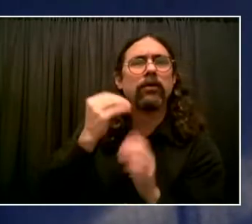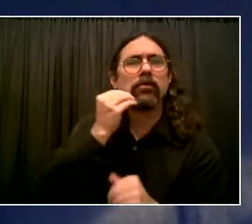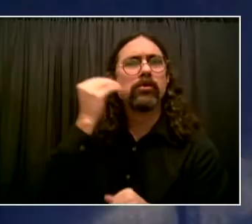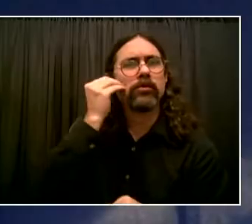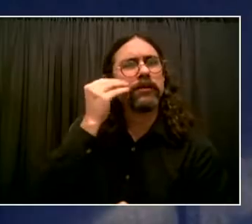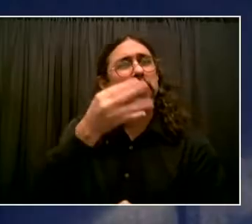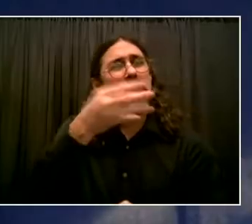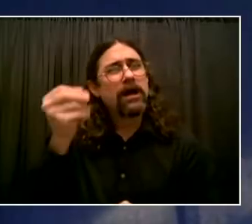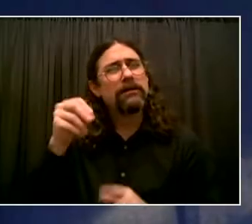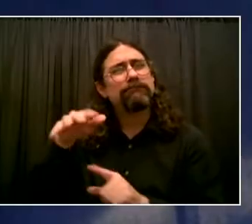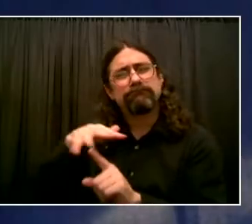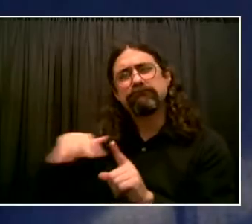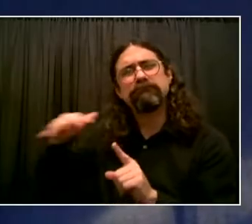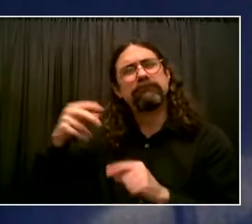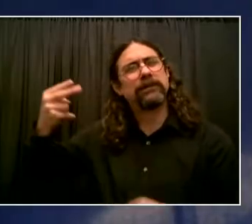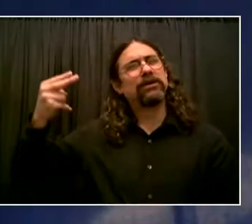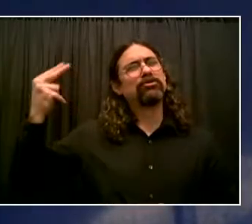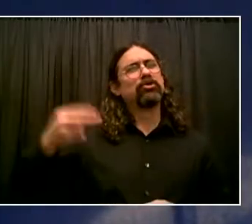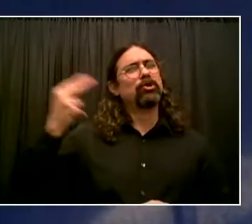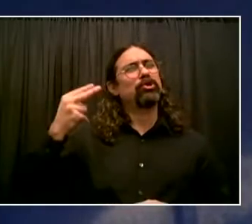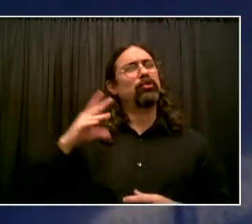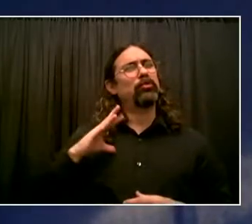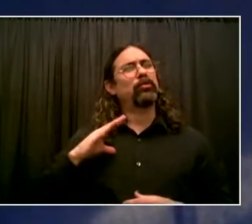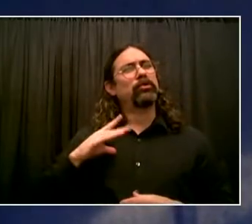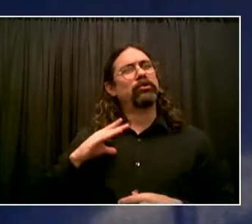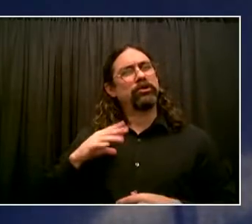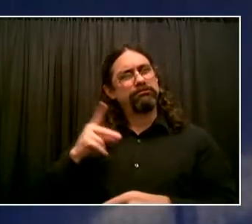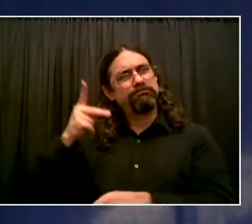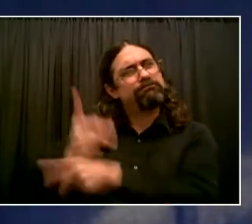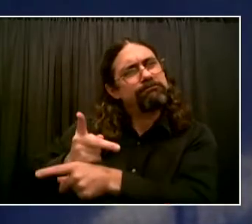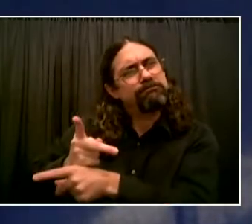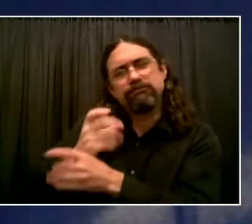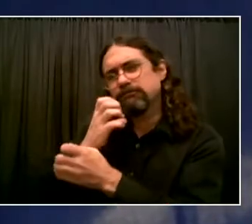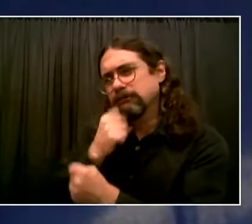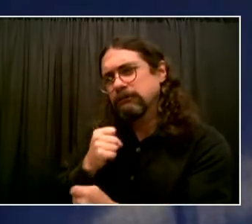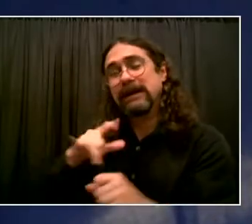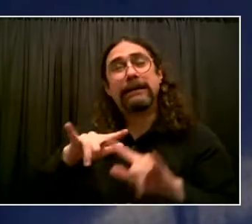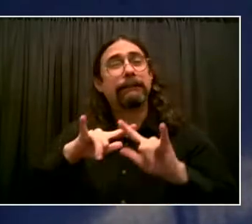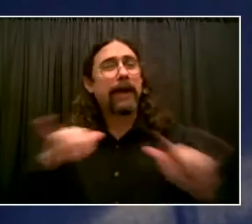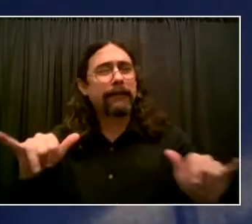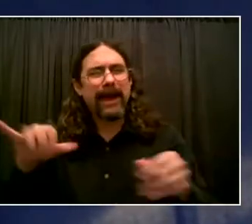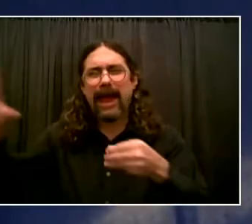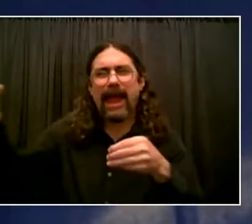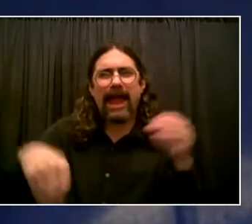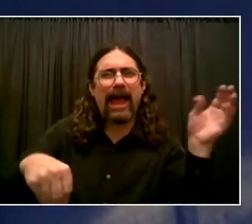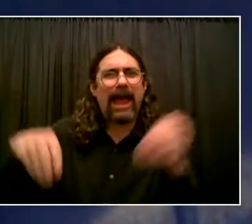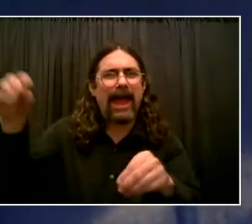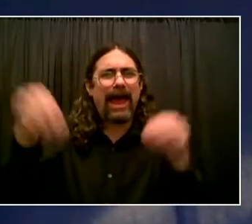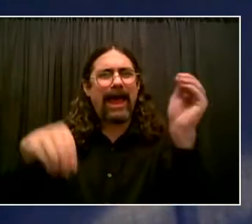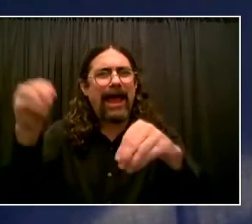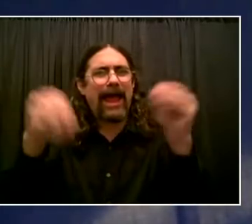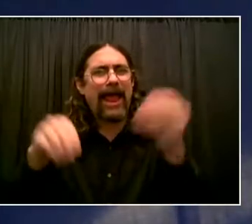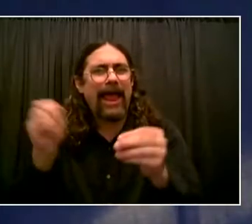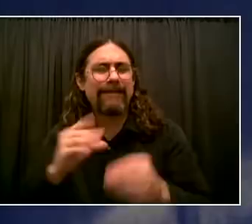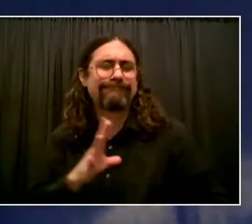THE MIXED CHARACTER OF THE NEIGHBORHOOD AND SERIOUS INVESTMENTS IN SE, WERTRANSIT,